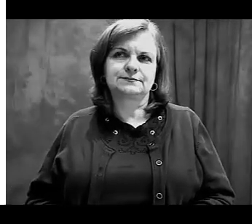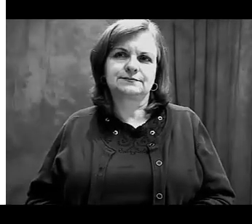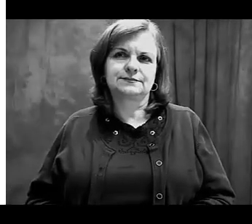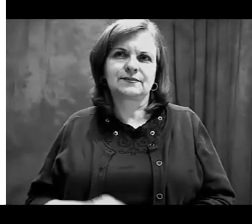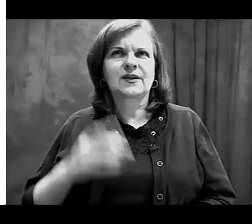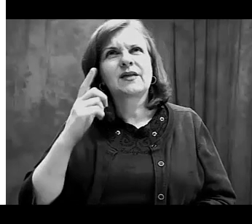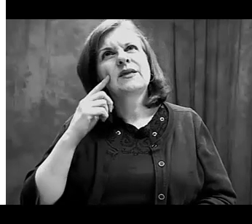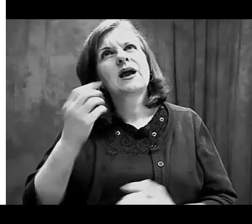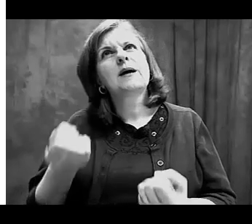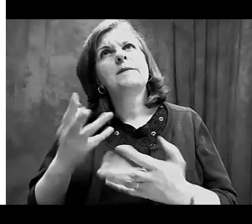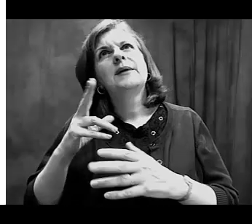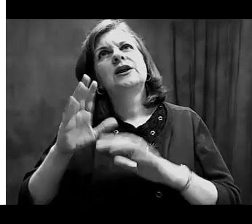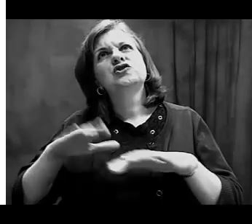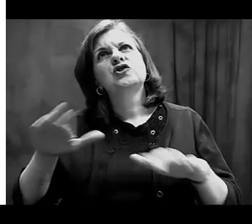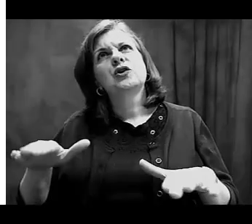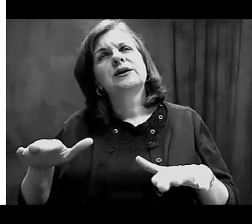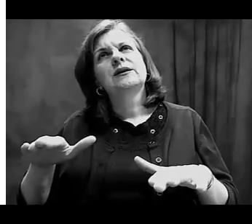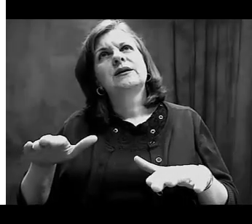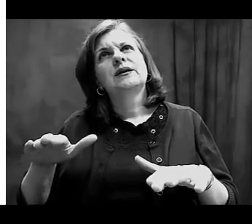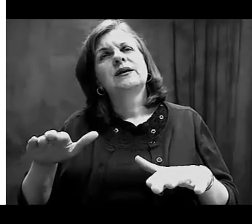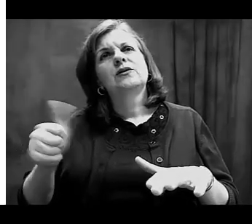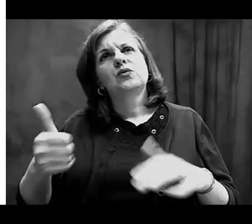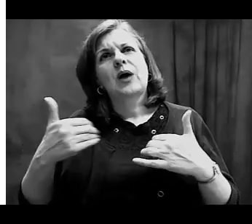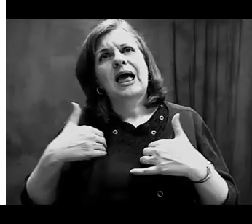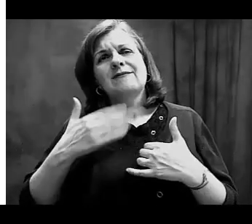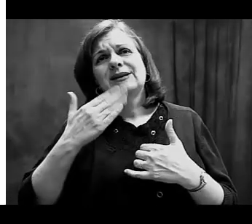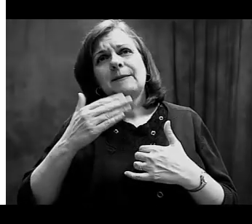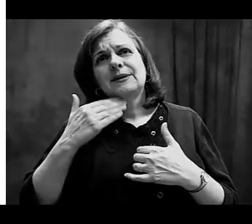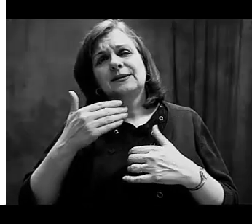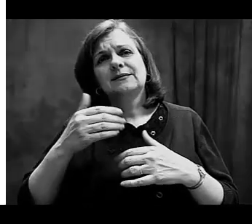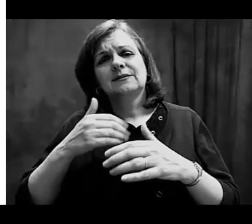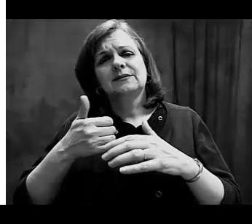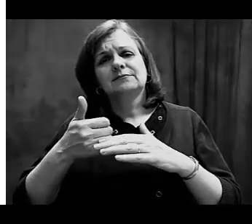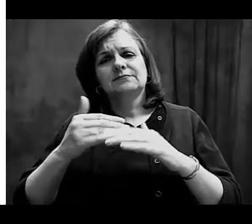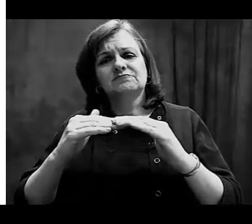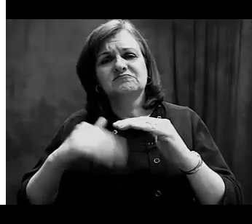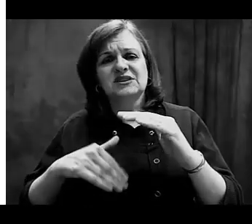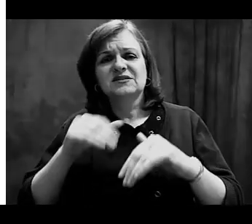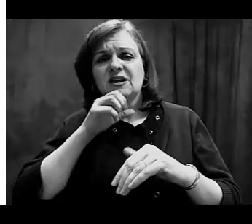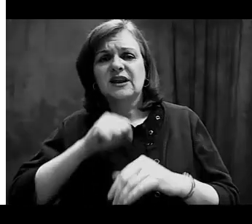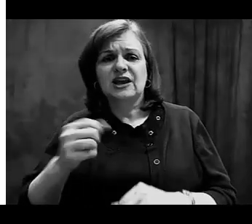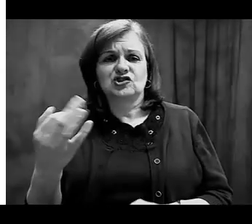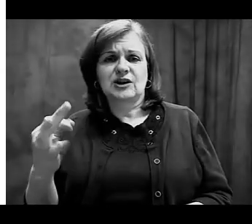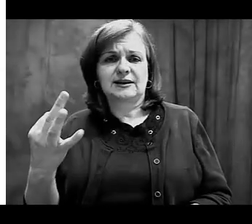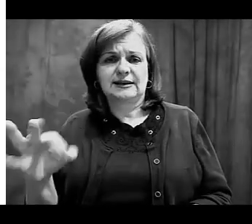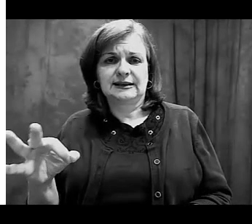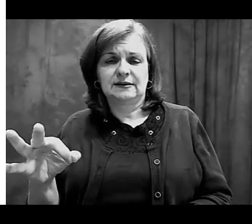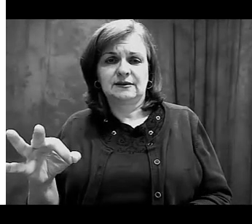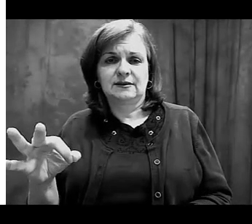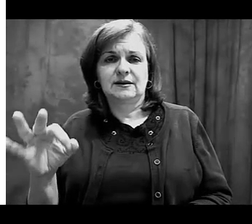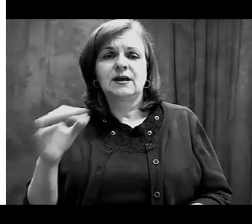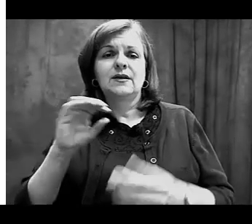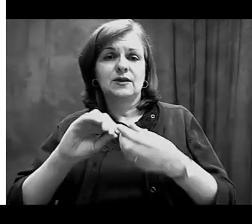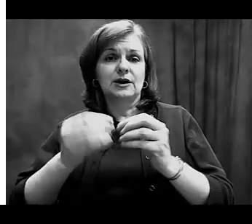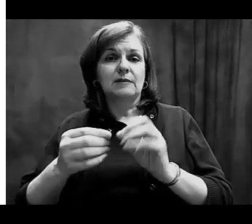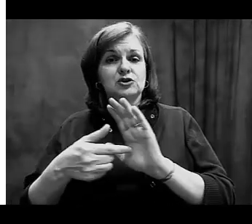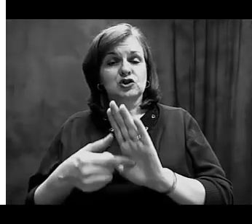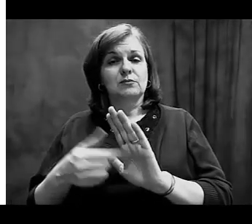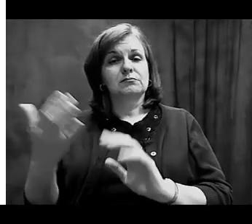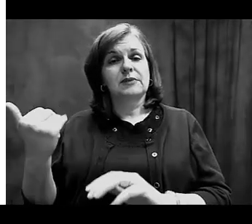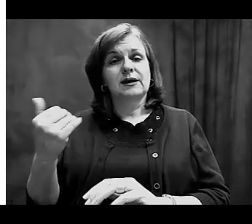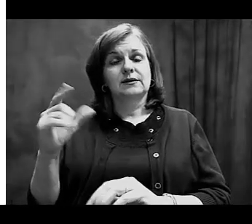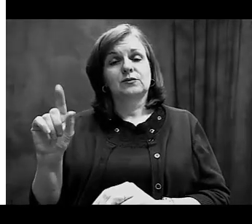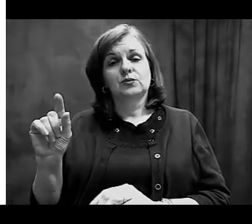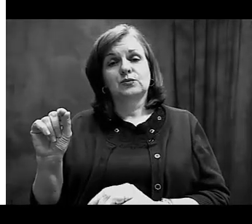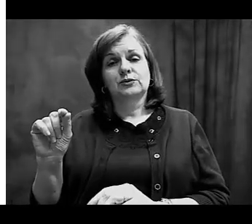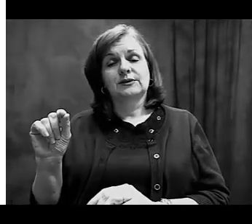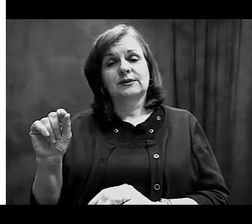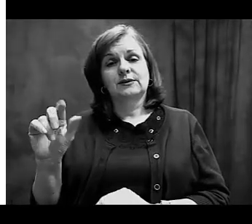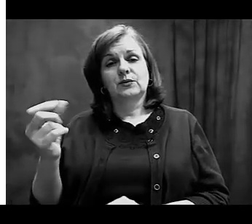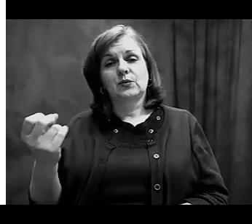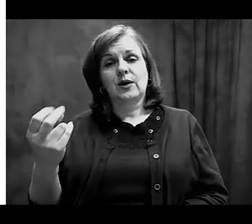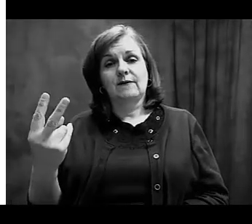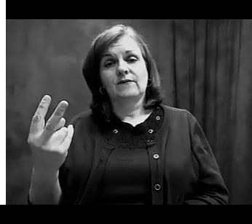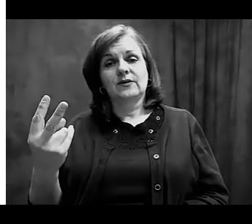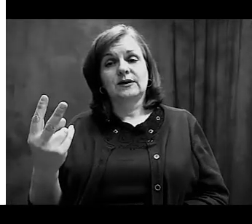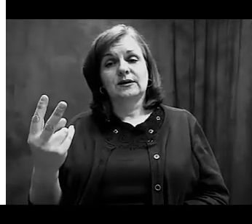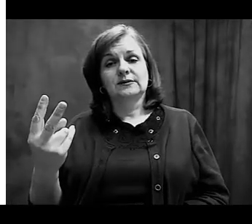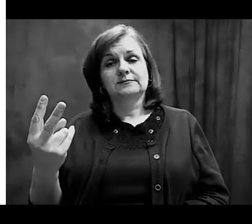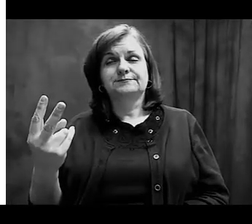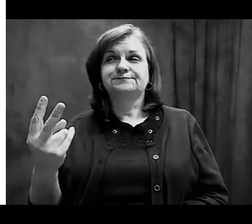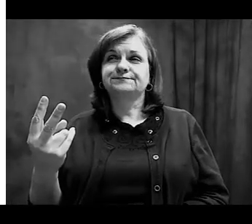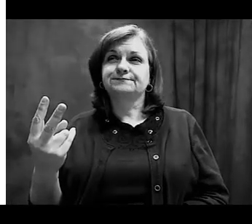so if you think about the number of children with diabetes under the age of 19 -- I have here for you if we look at in 2012